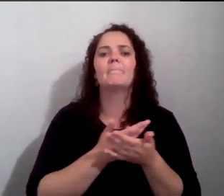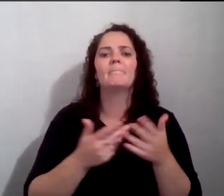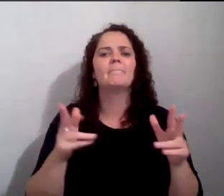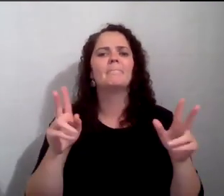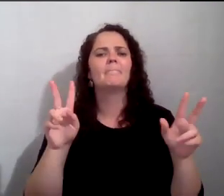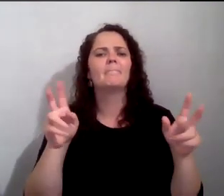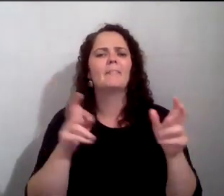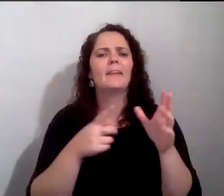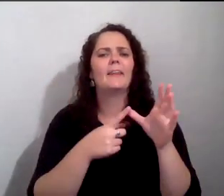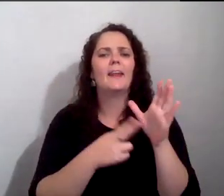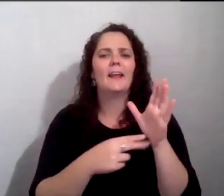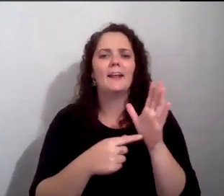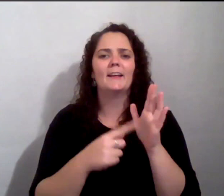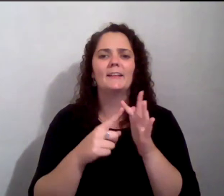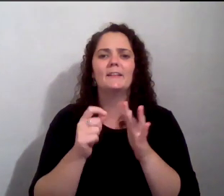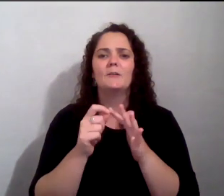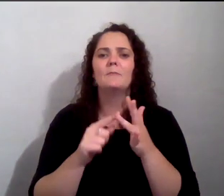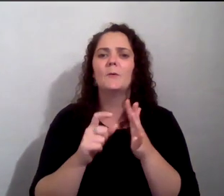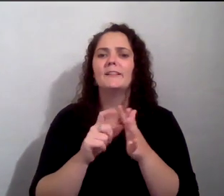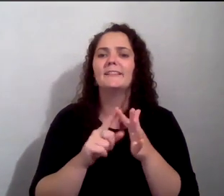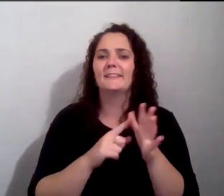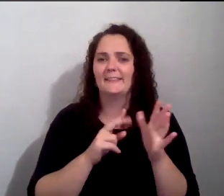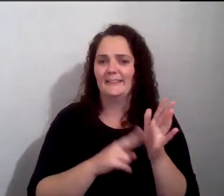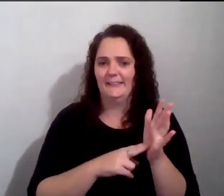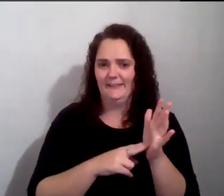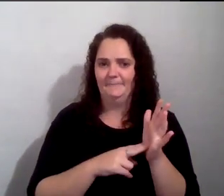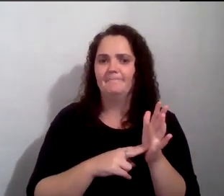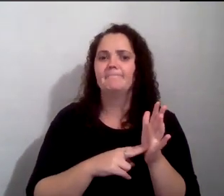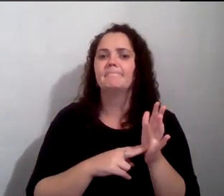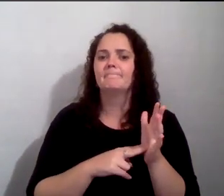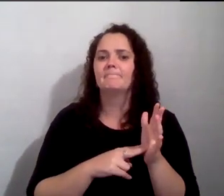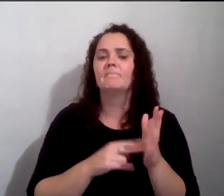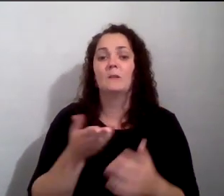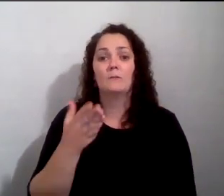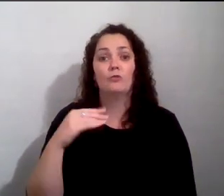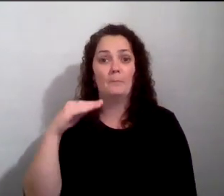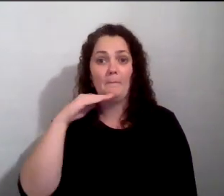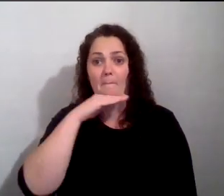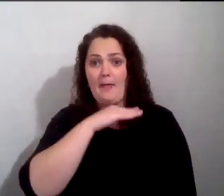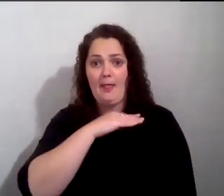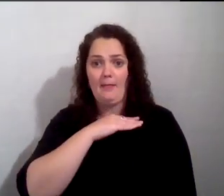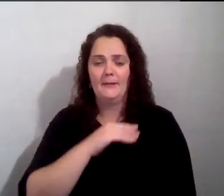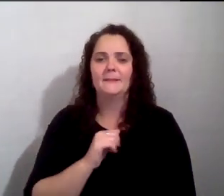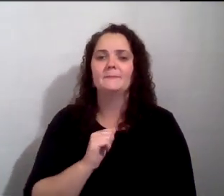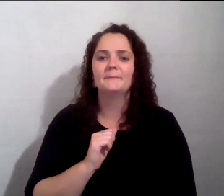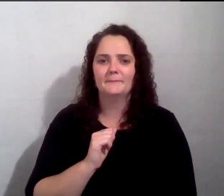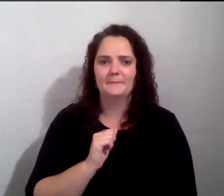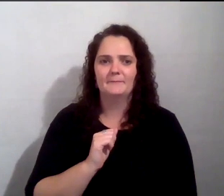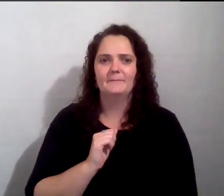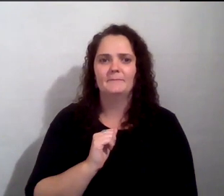to begin with and we can then you know add more nuance to that later. But okay of course in Melbourne by Contrast,